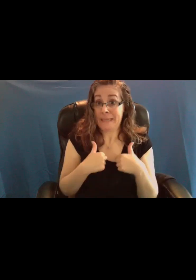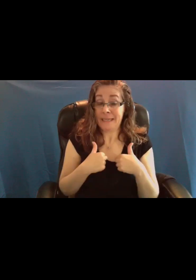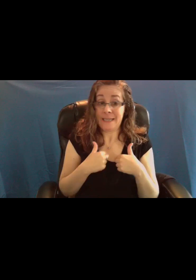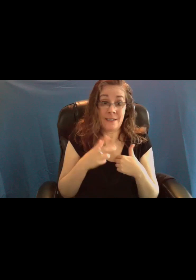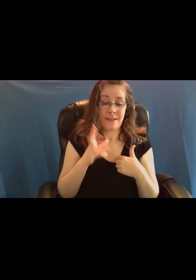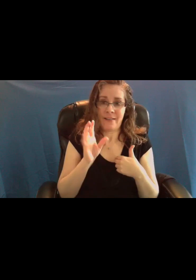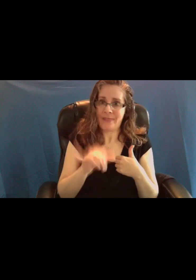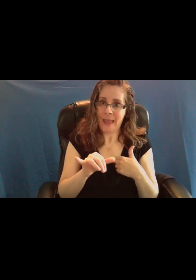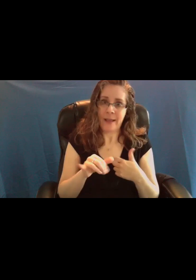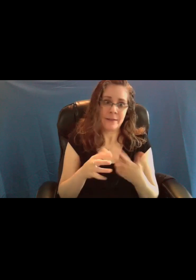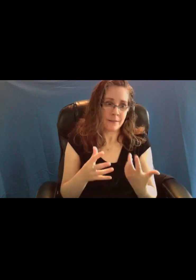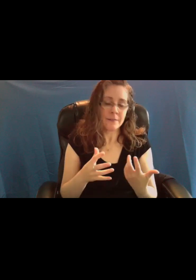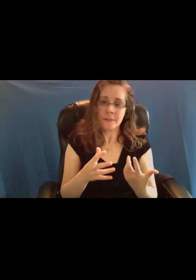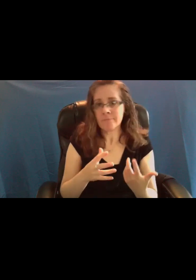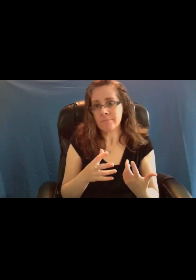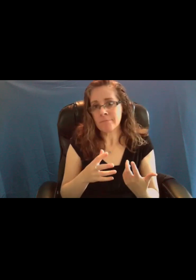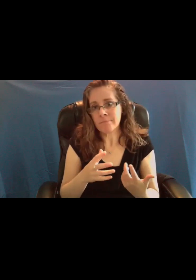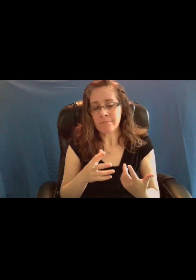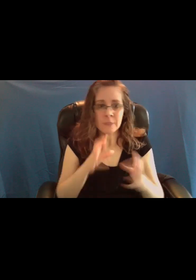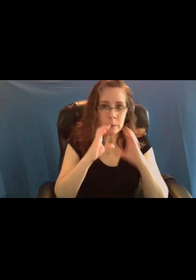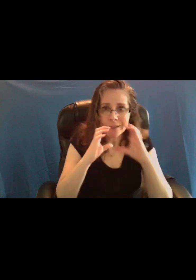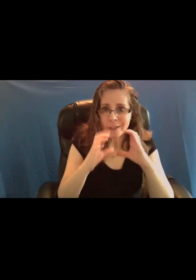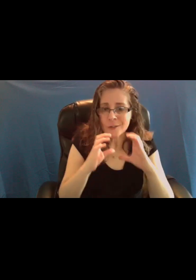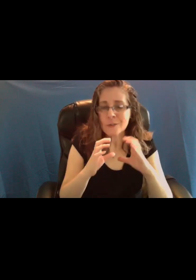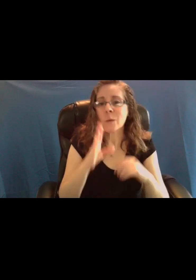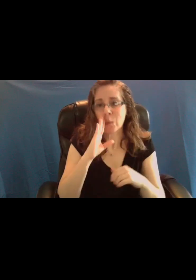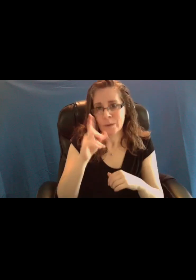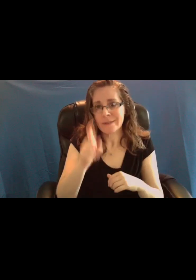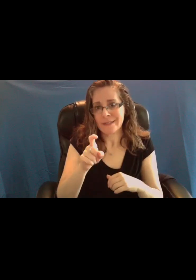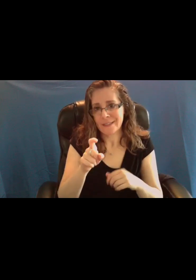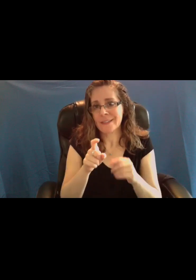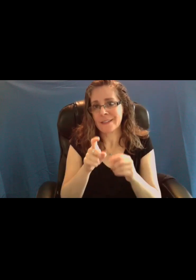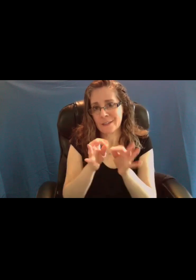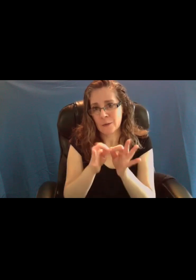and the time of this communication is -- is very important, I need